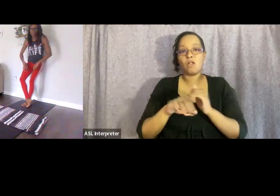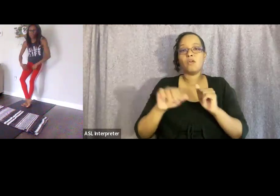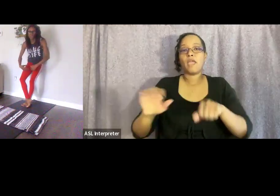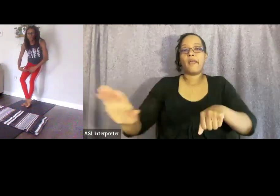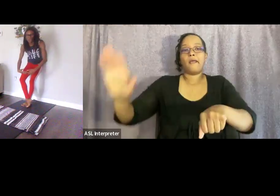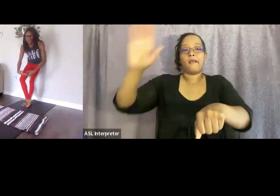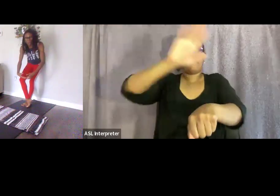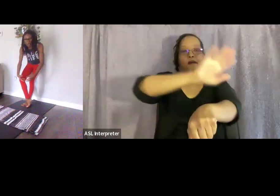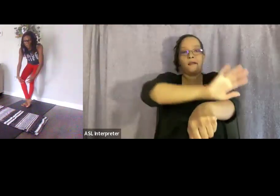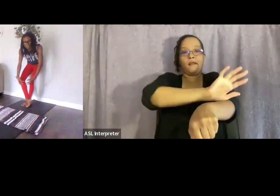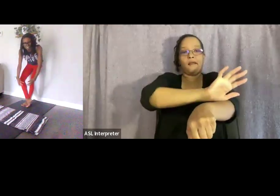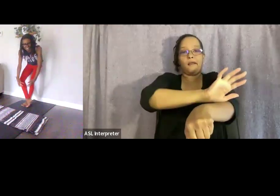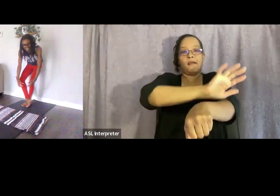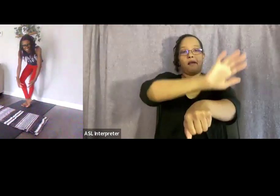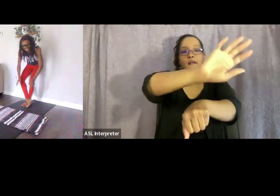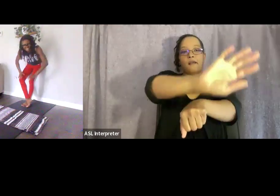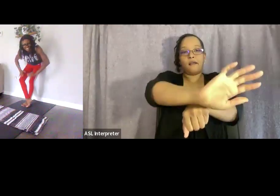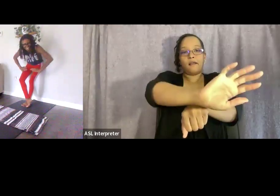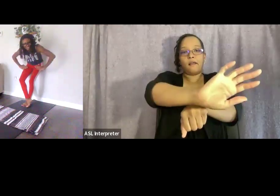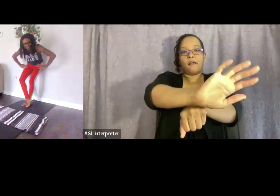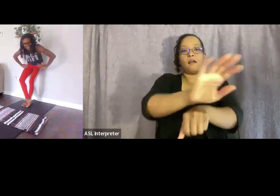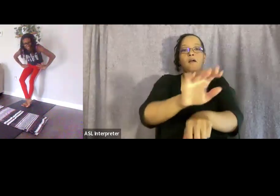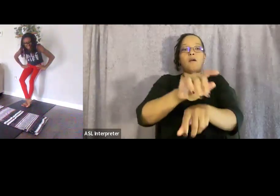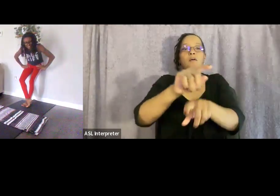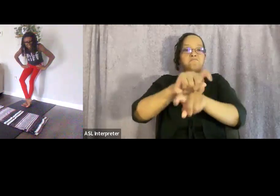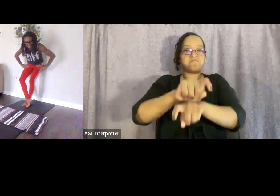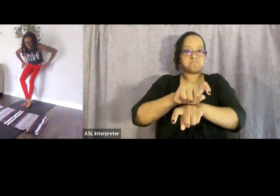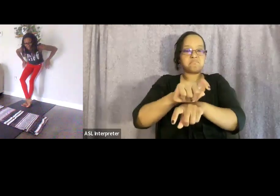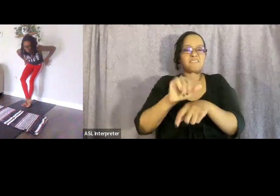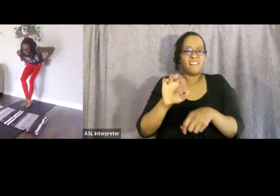and maybe fold over the legs, if that's not too much sensation in the hips.